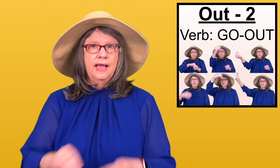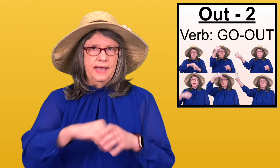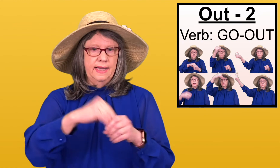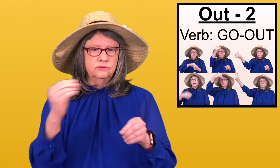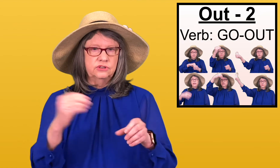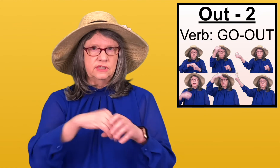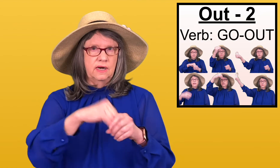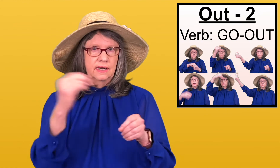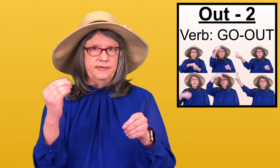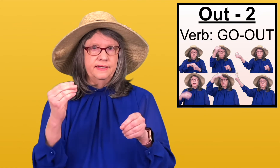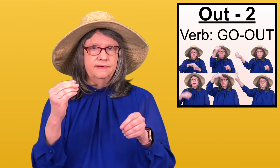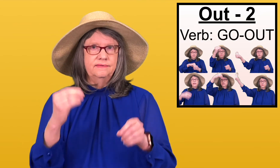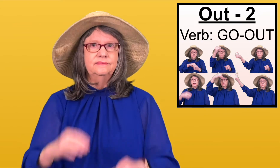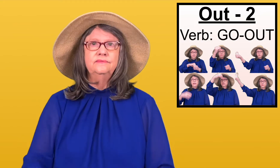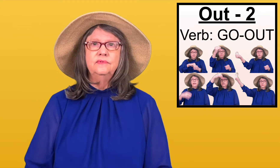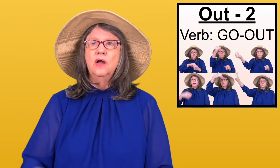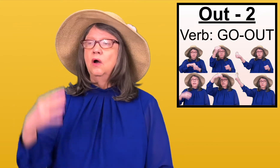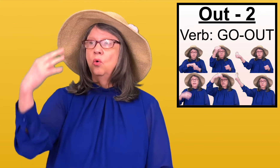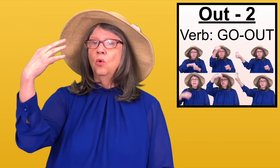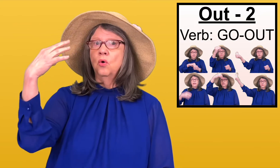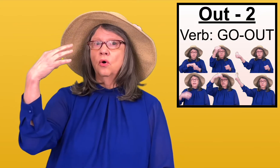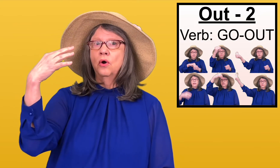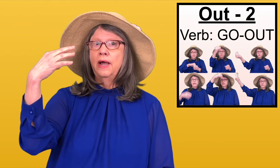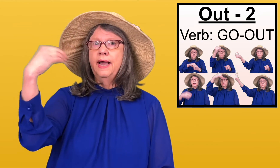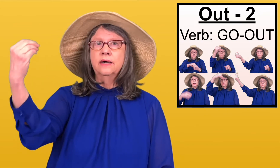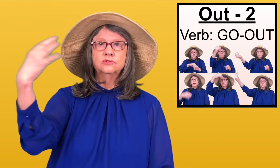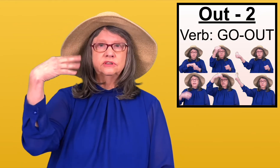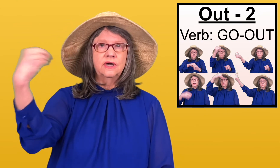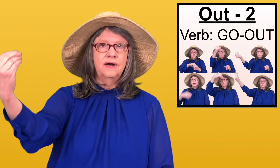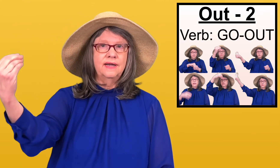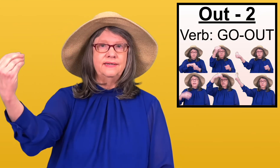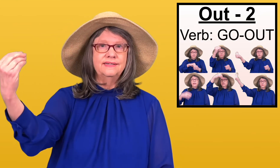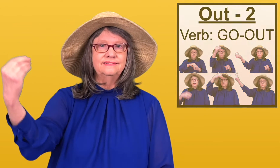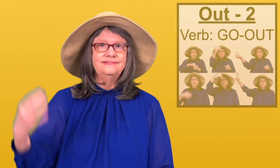OUTSIDE. Or OUTSIDE.